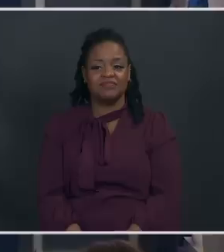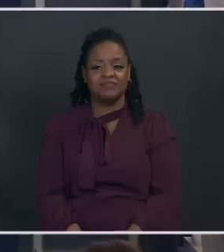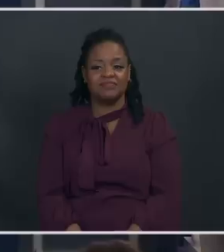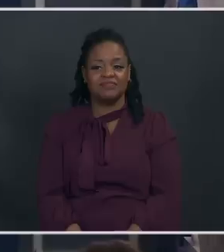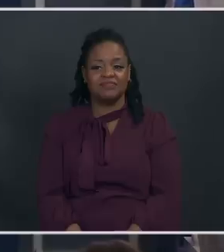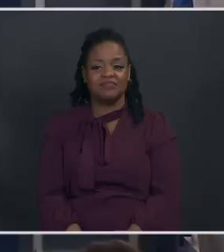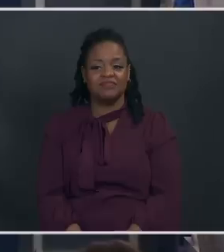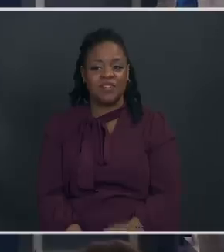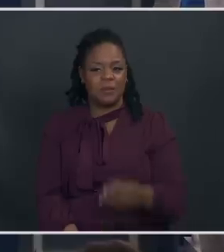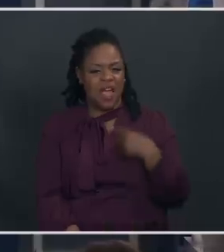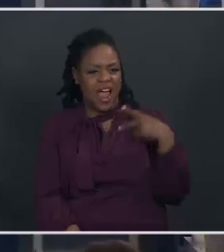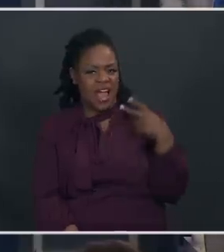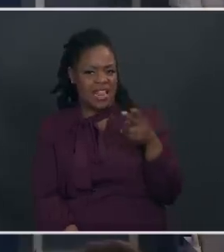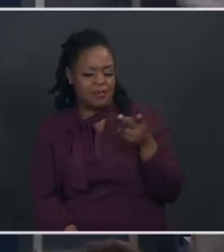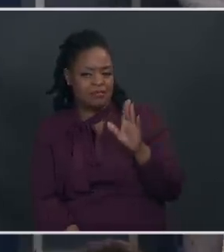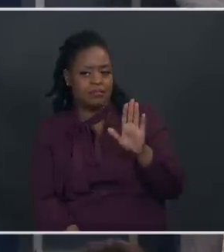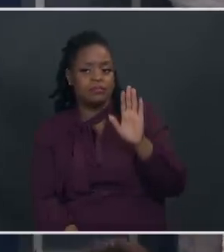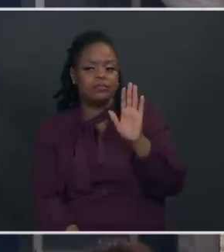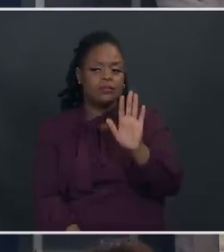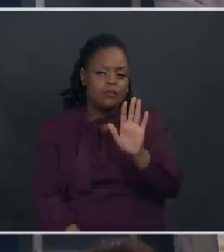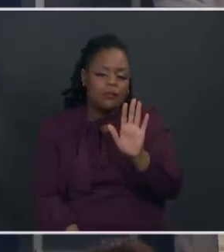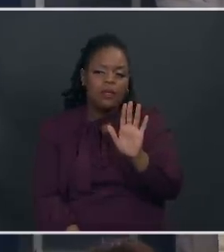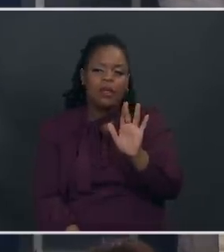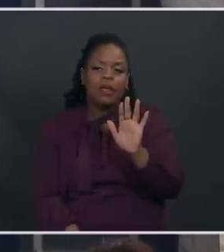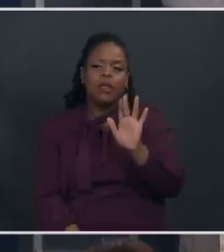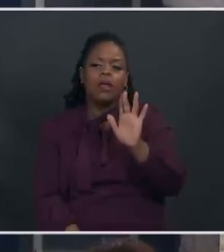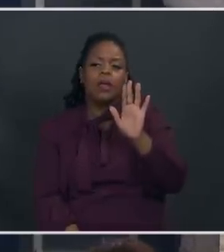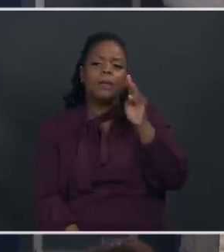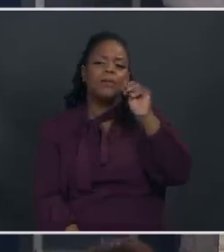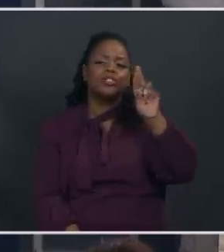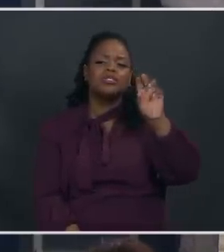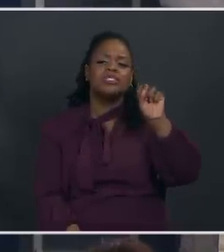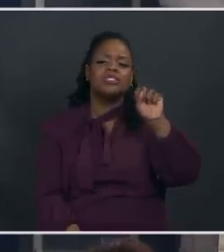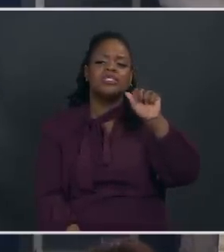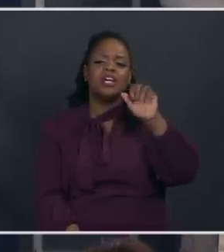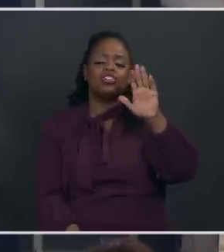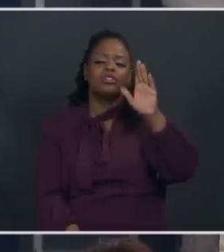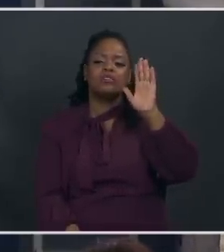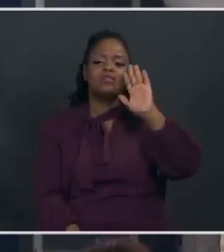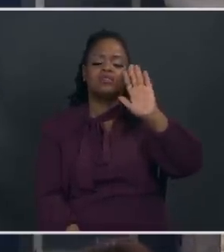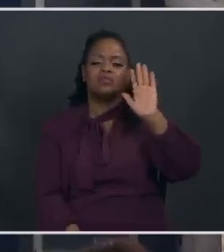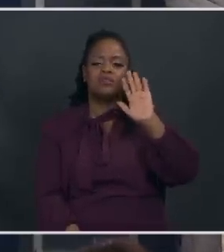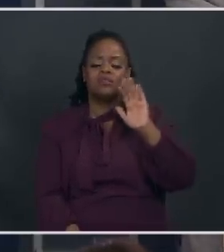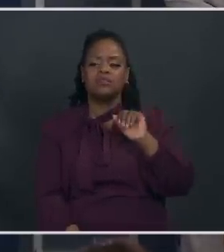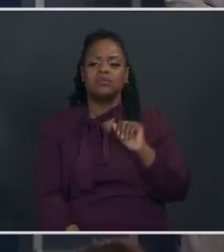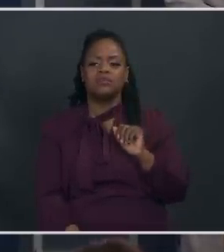Mr. Secretary, if you would, there's -- there certainly are oil and gas industry workers